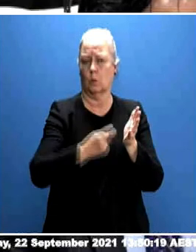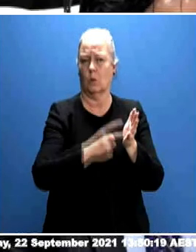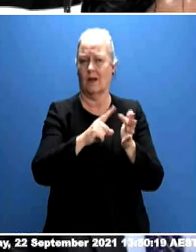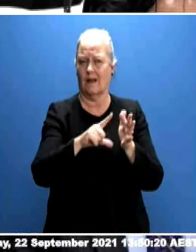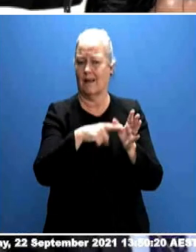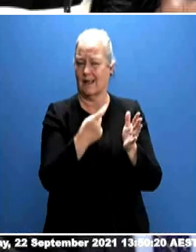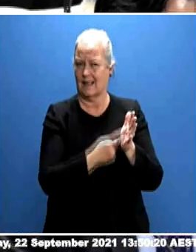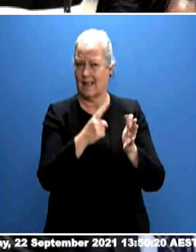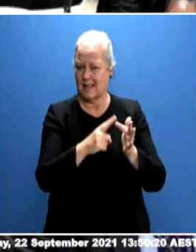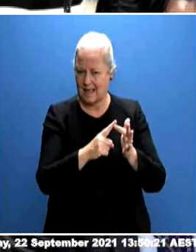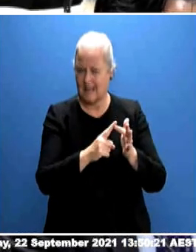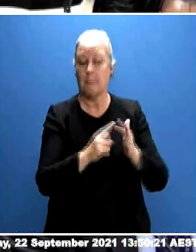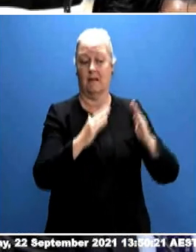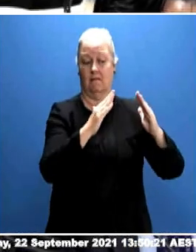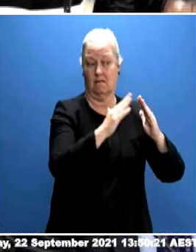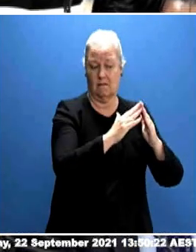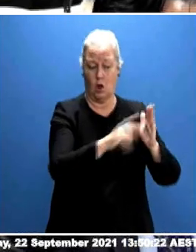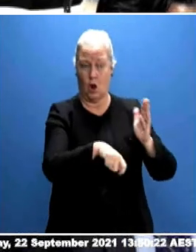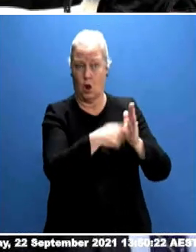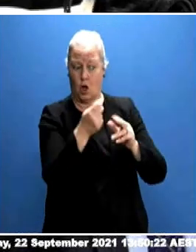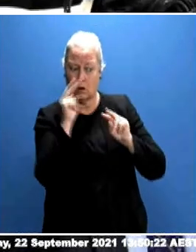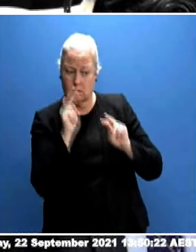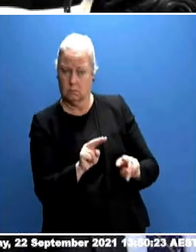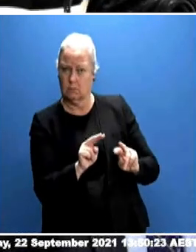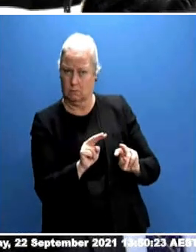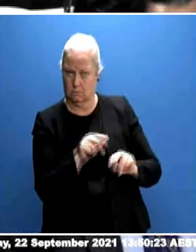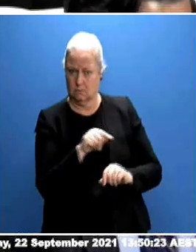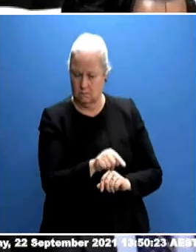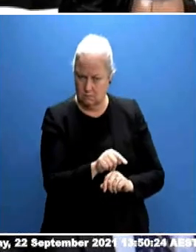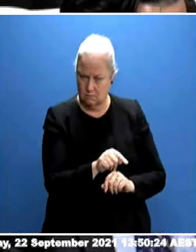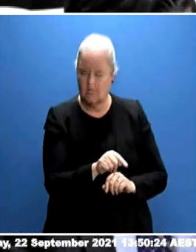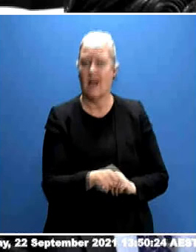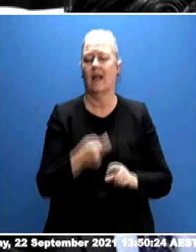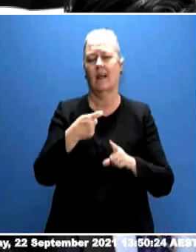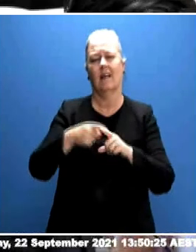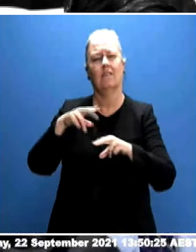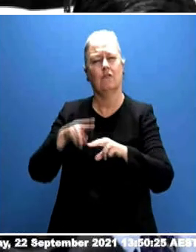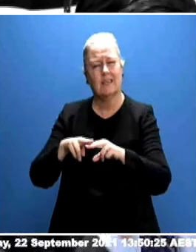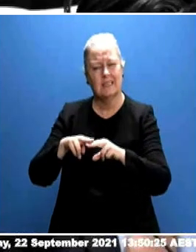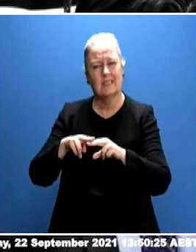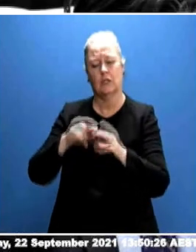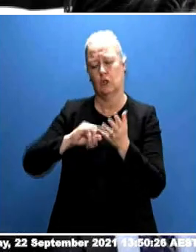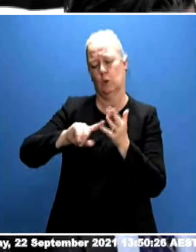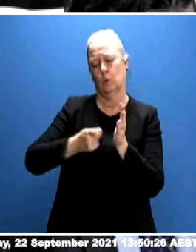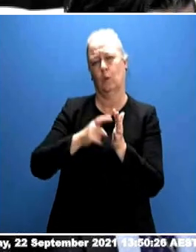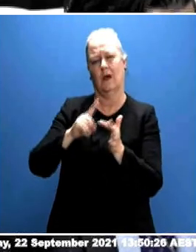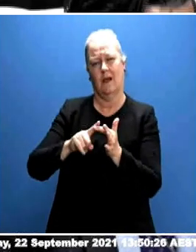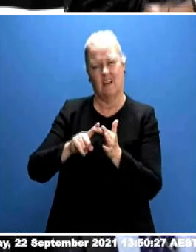and the operation of the Kath French Secure Care Facility? It is.